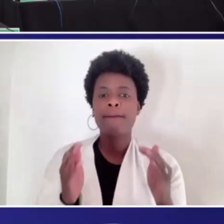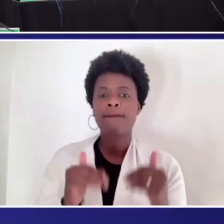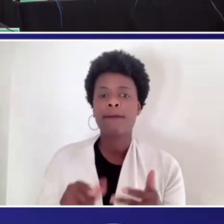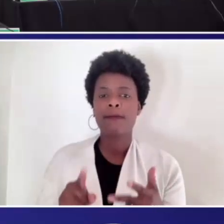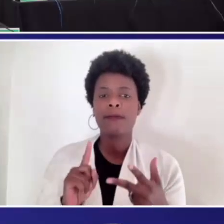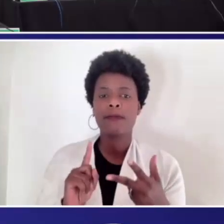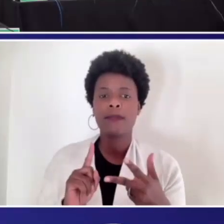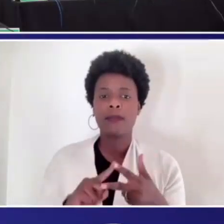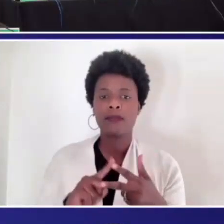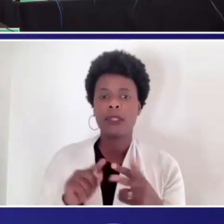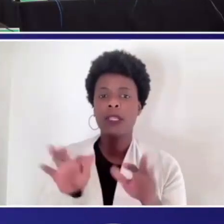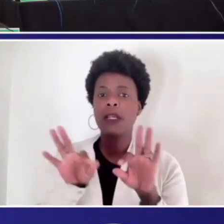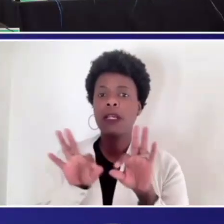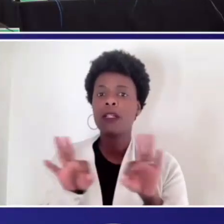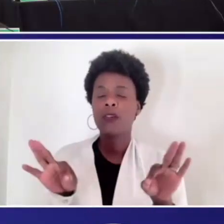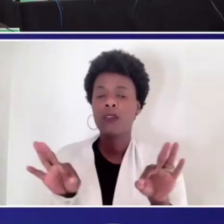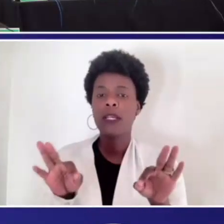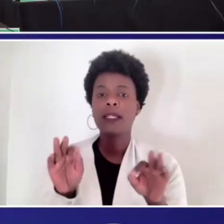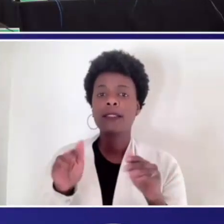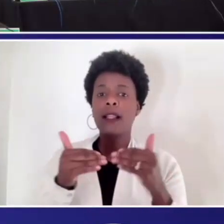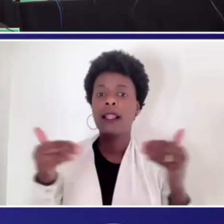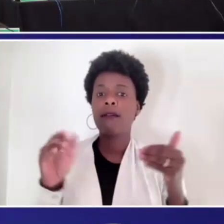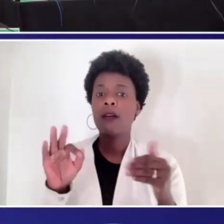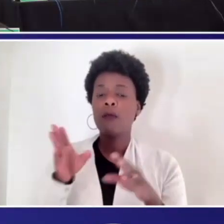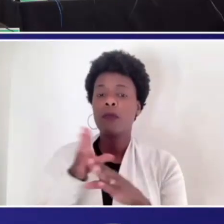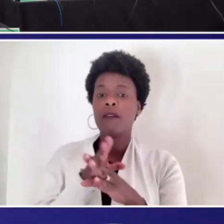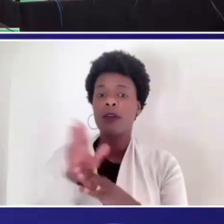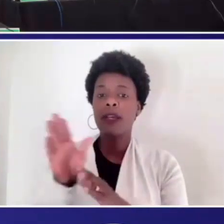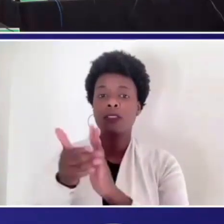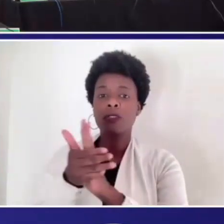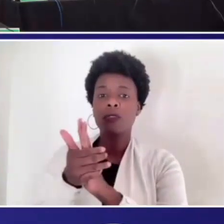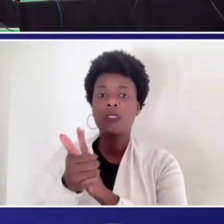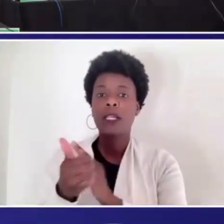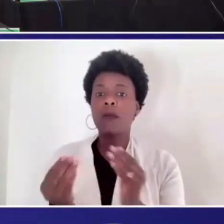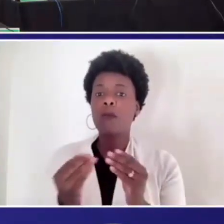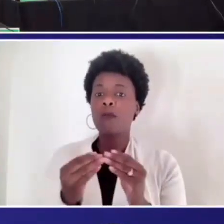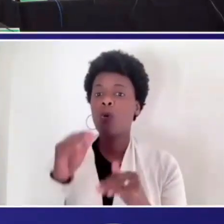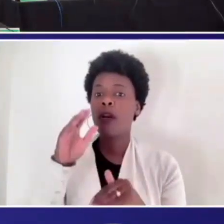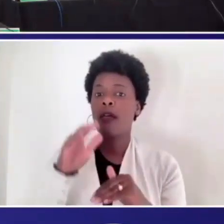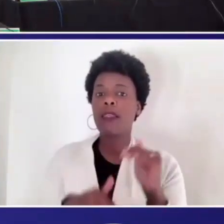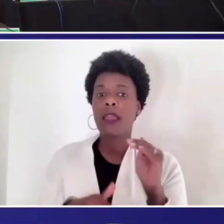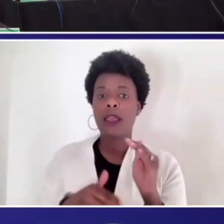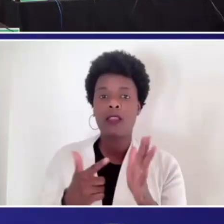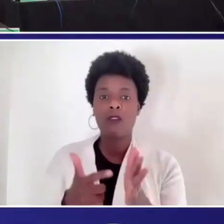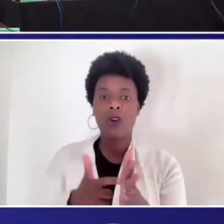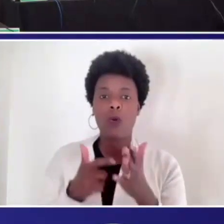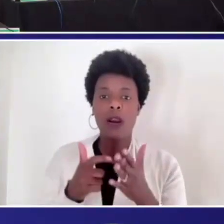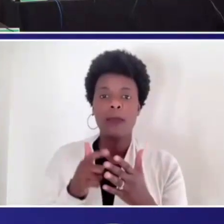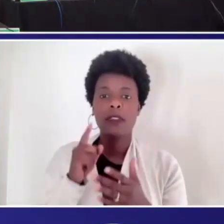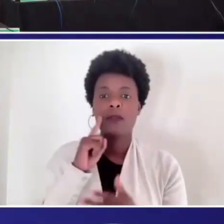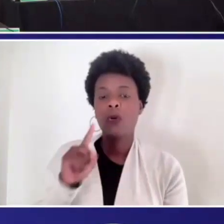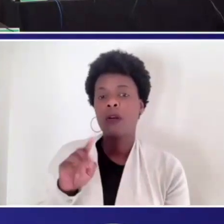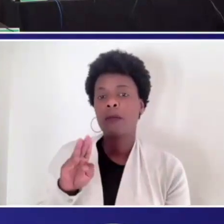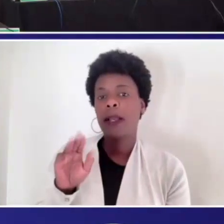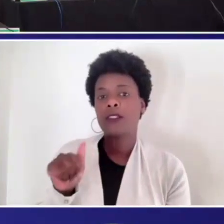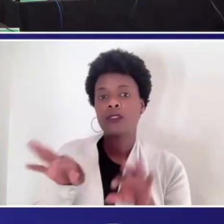degree is at a level of professional skill that's beyond what's normally required for a bachelor's degree.